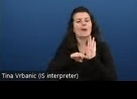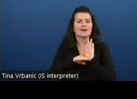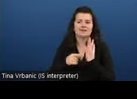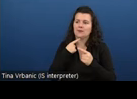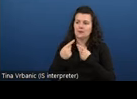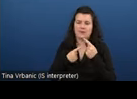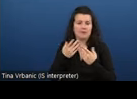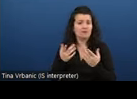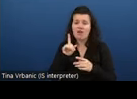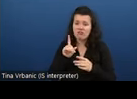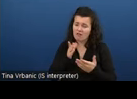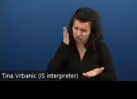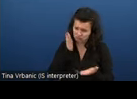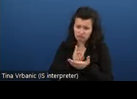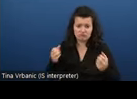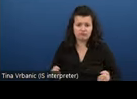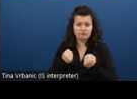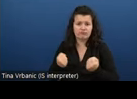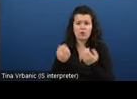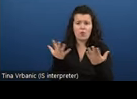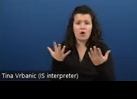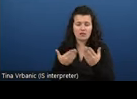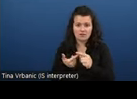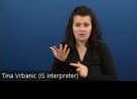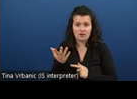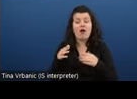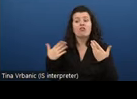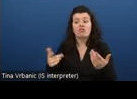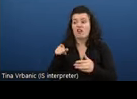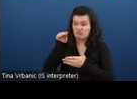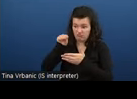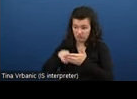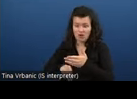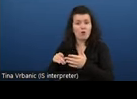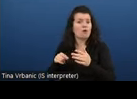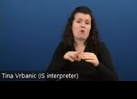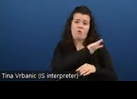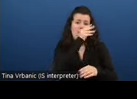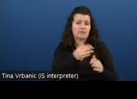are taking, and this will be fully transparent on our website, so all 15:56:35 the information from companies will be available.